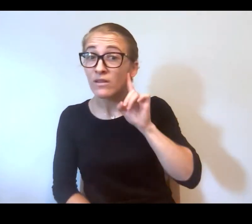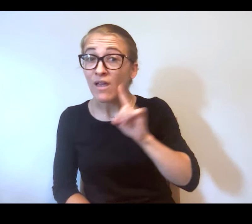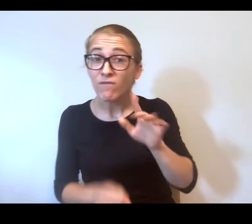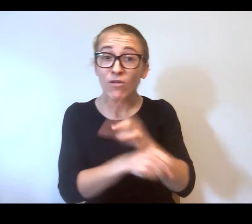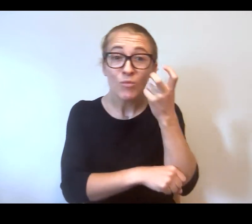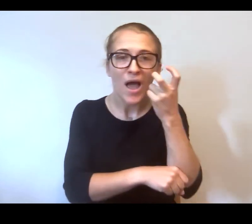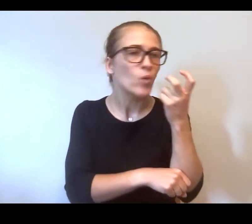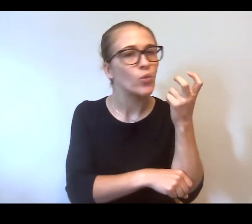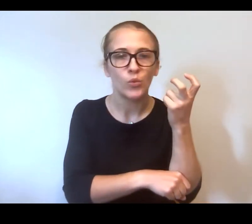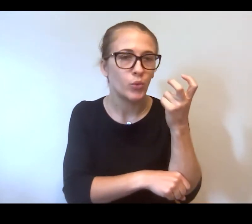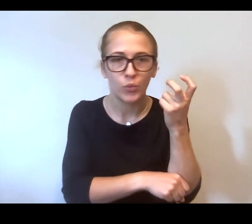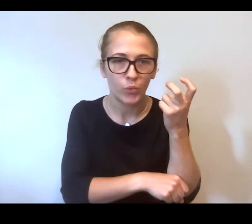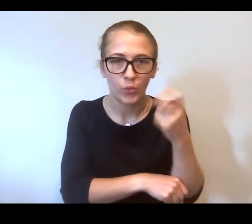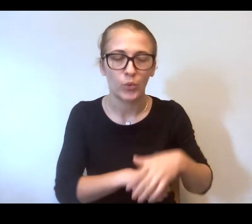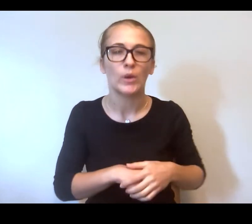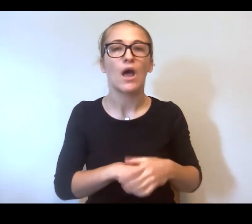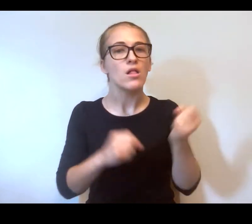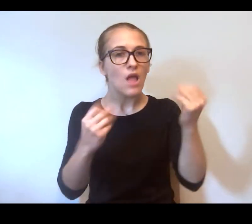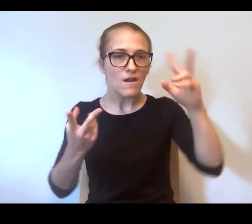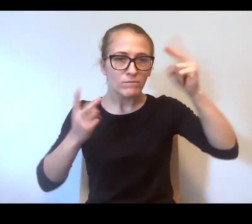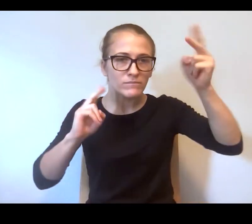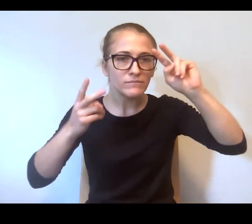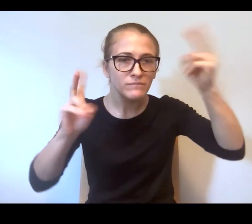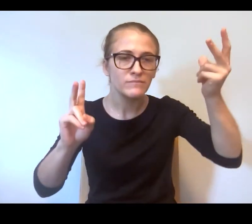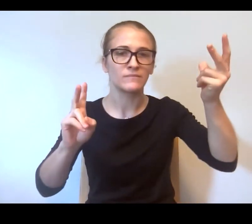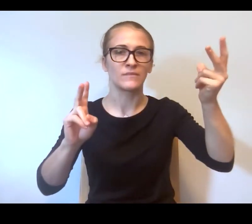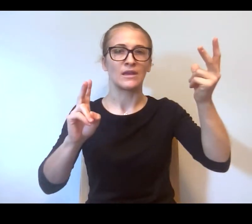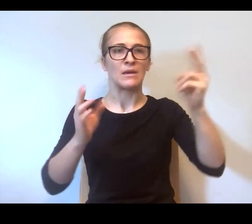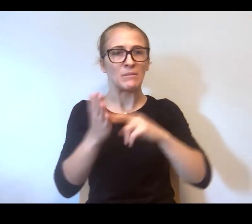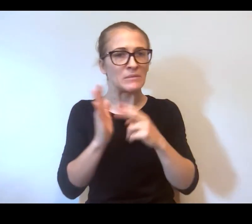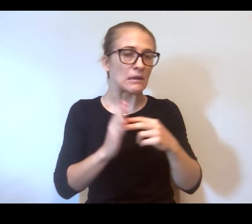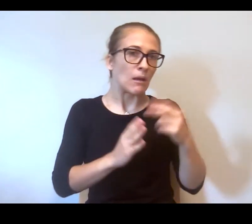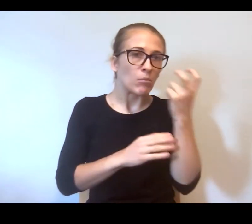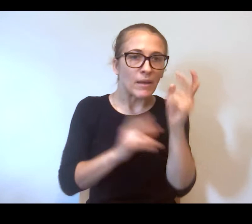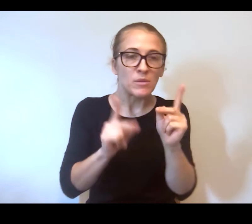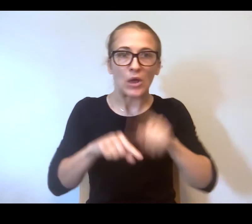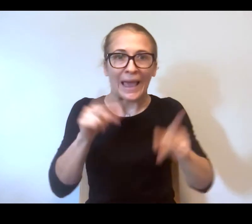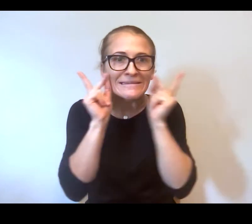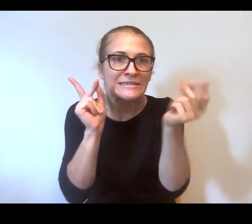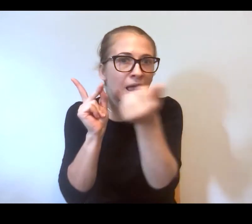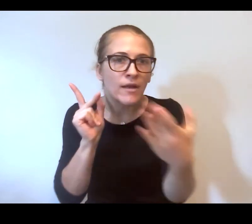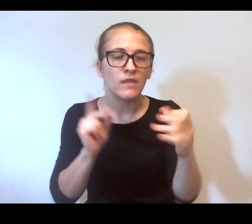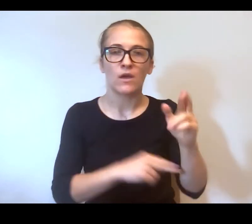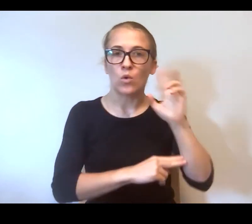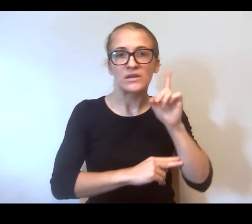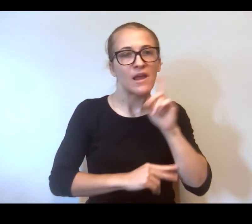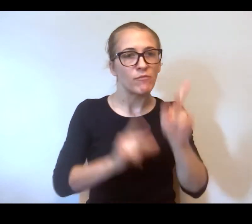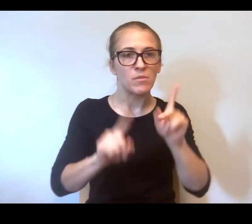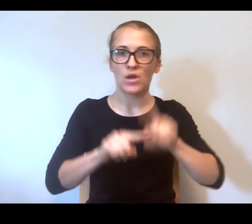that doesn't mean I'm completely deaf or completely blind. A lot of misconceptions are that blind people can't see